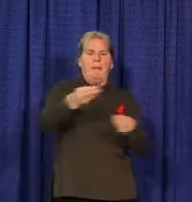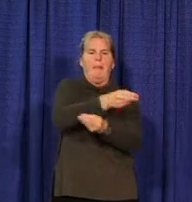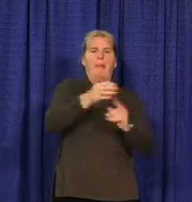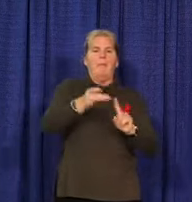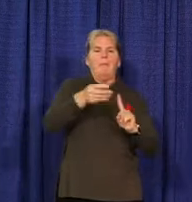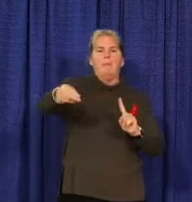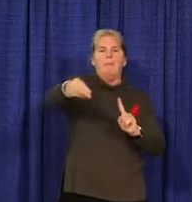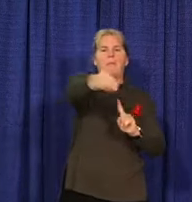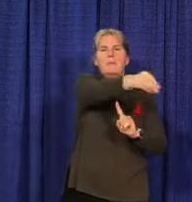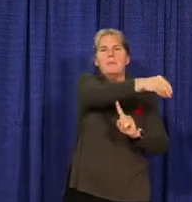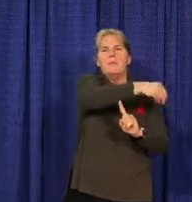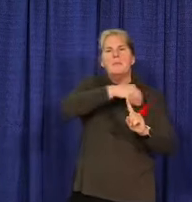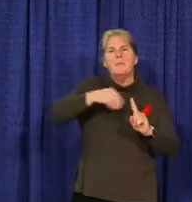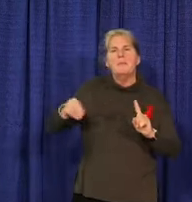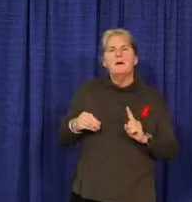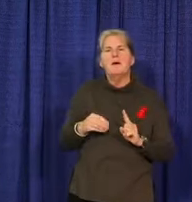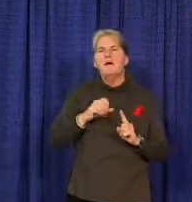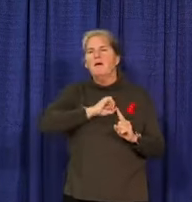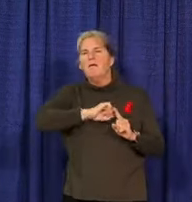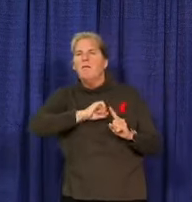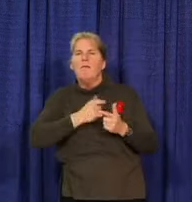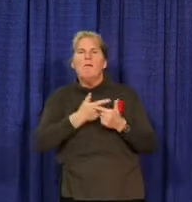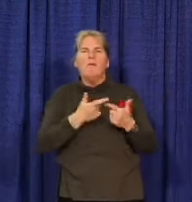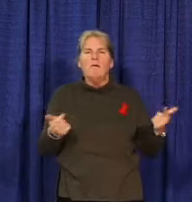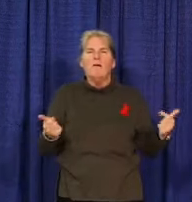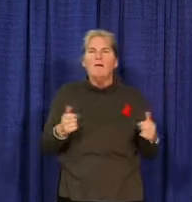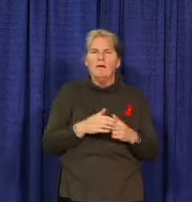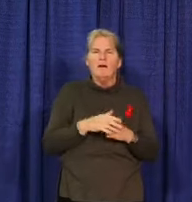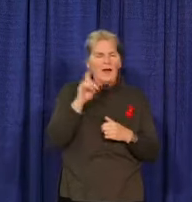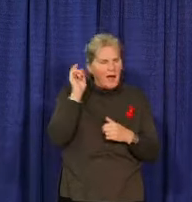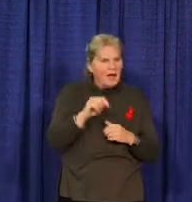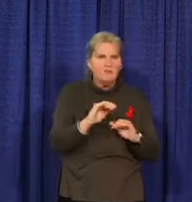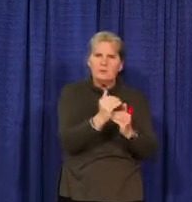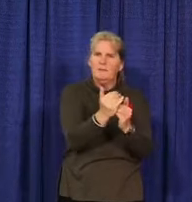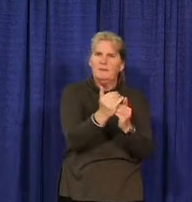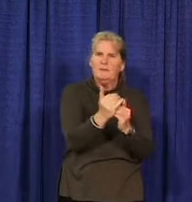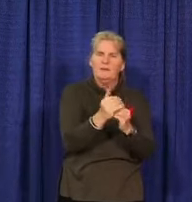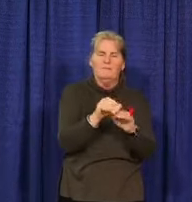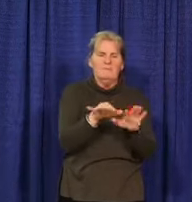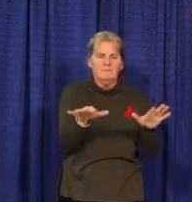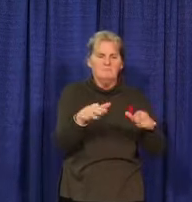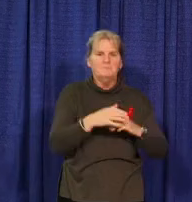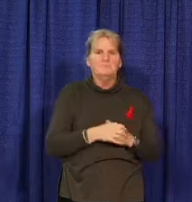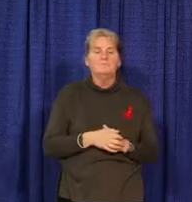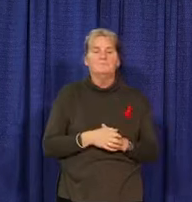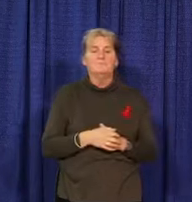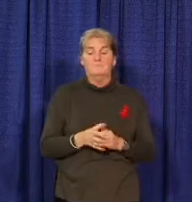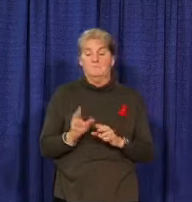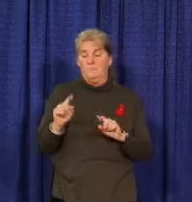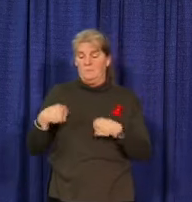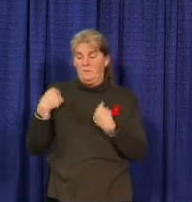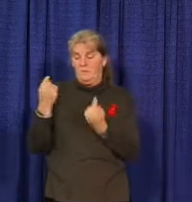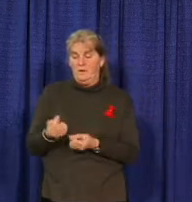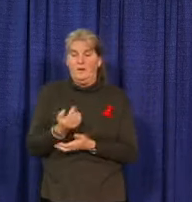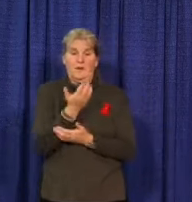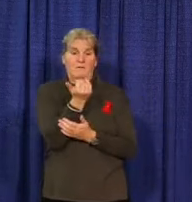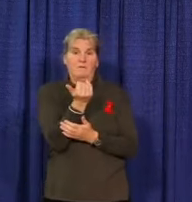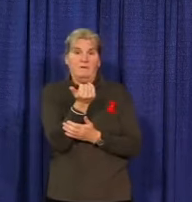passing all of these viruses around. We are fortunate that with all of Yukon's 15 cases so far of